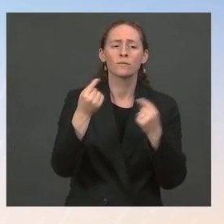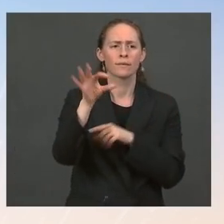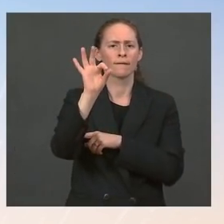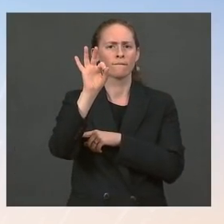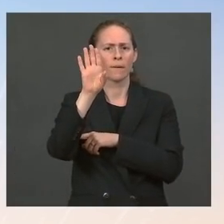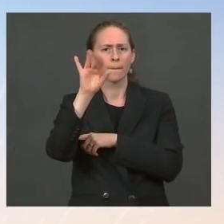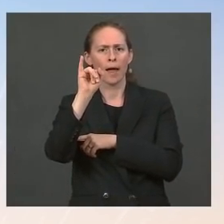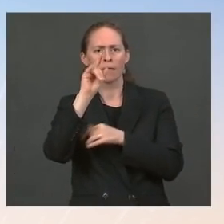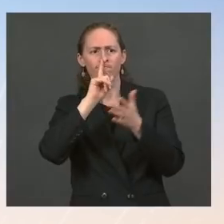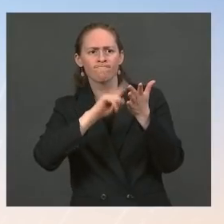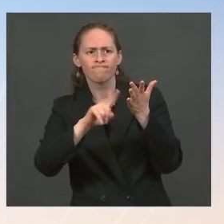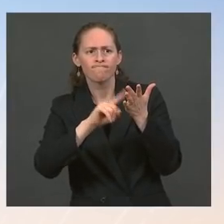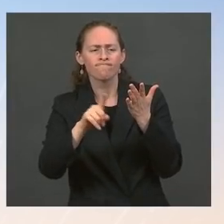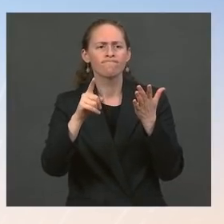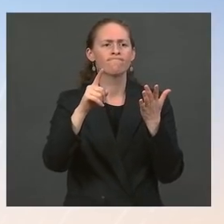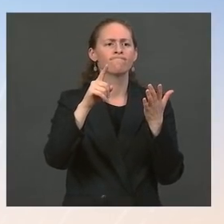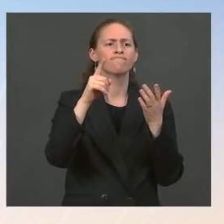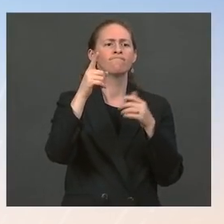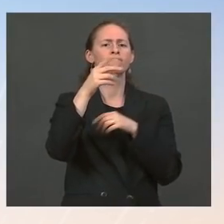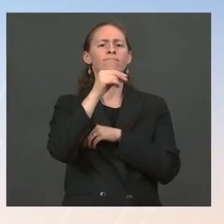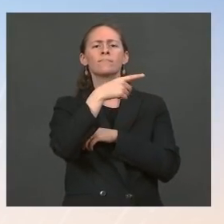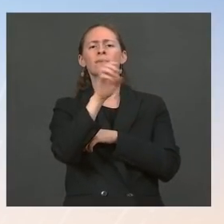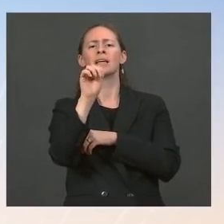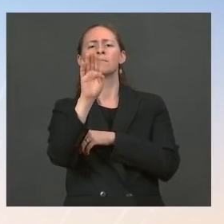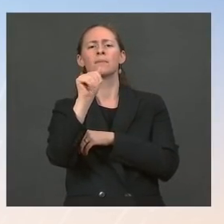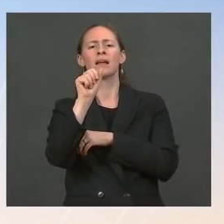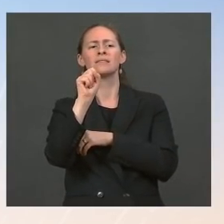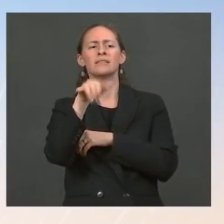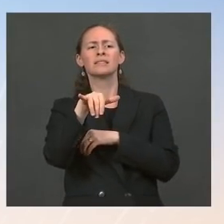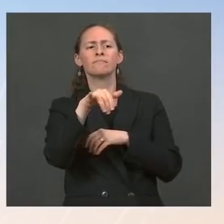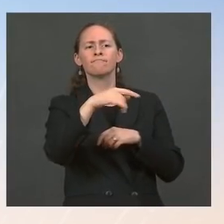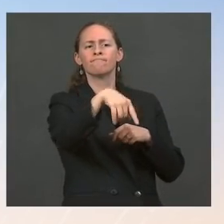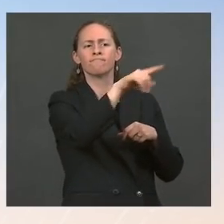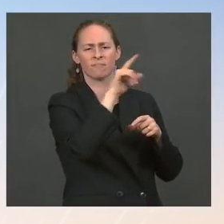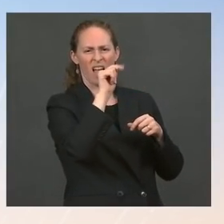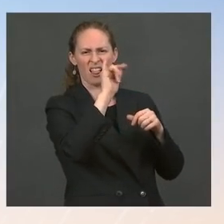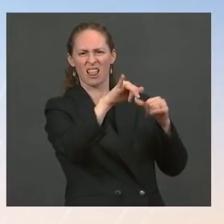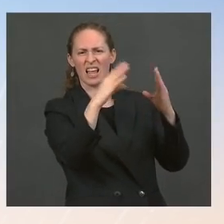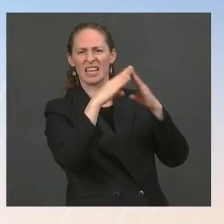and the U.S. Embassy in Port-au-Prince, who's coordinating with local authorities, providing assistance to the families,